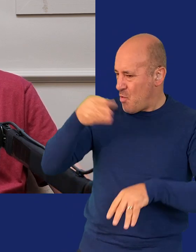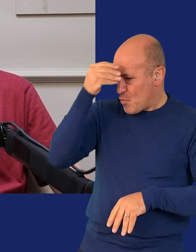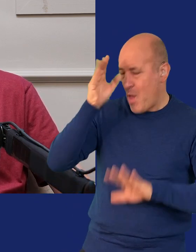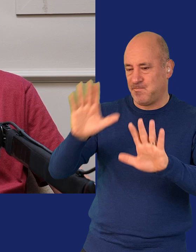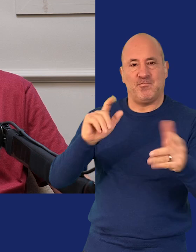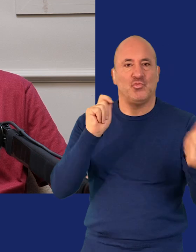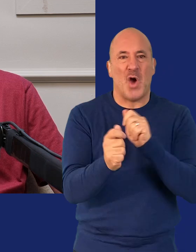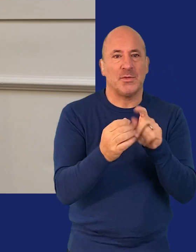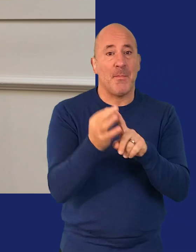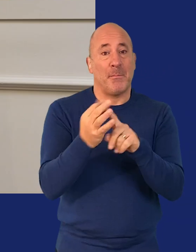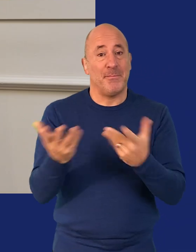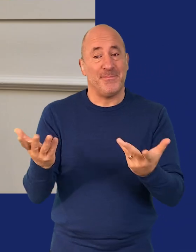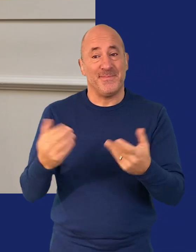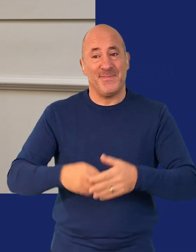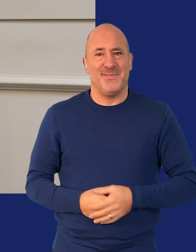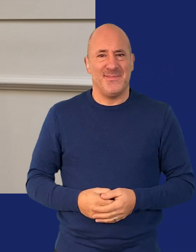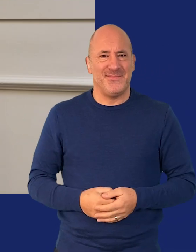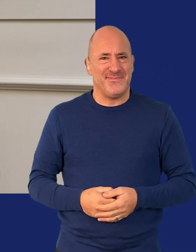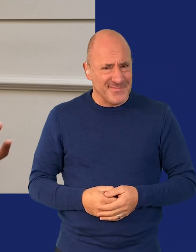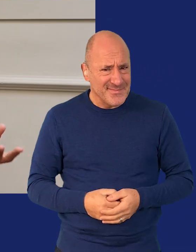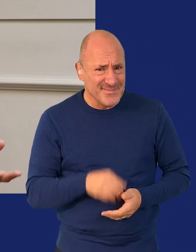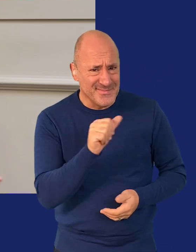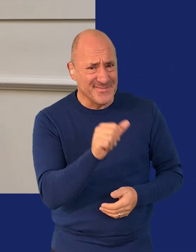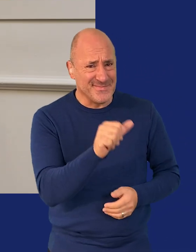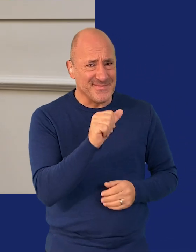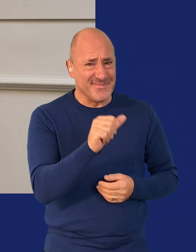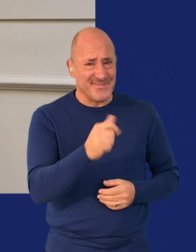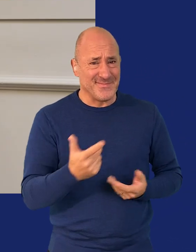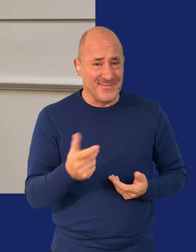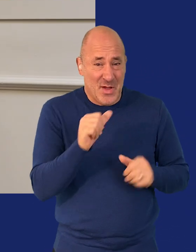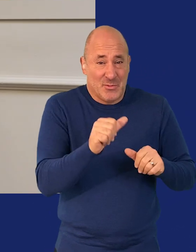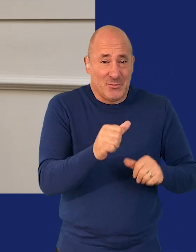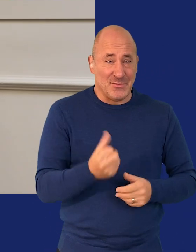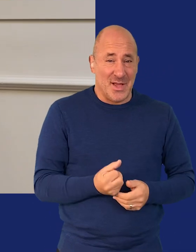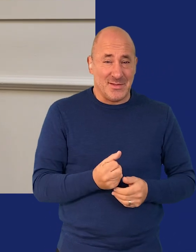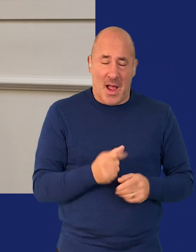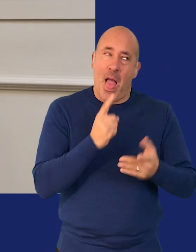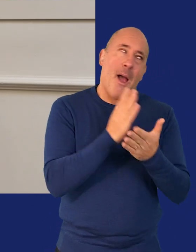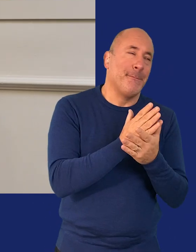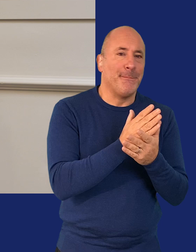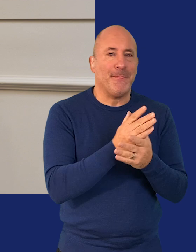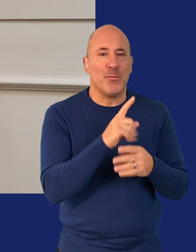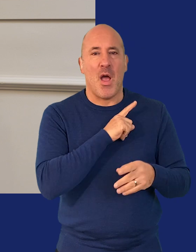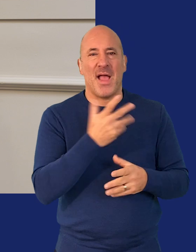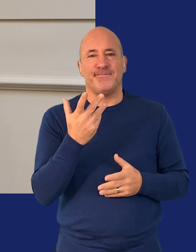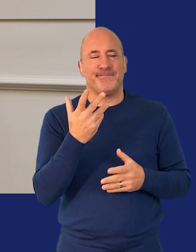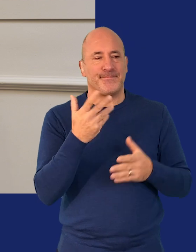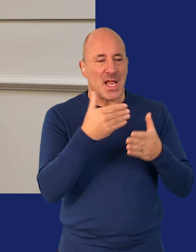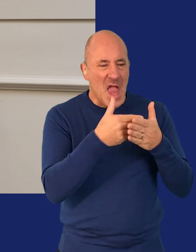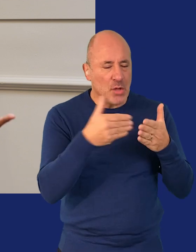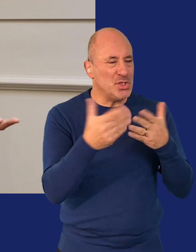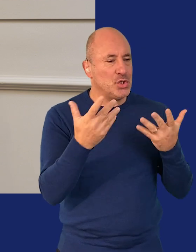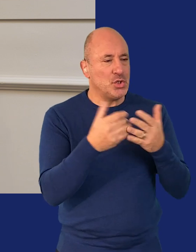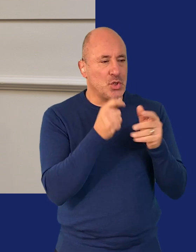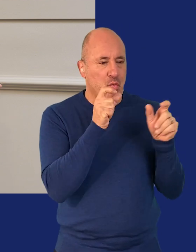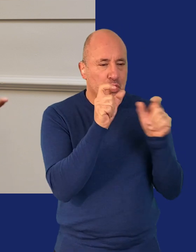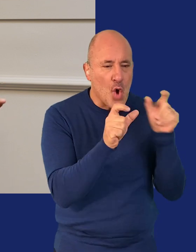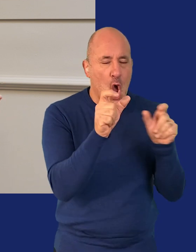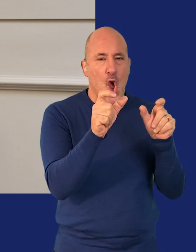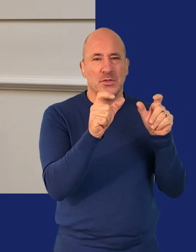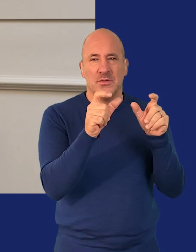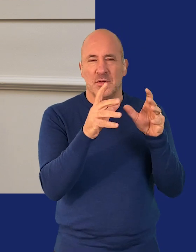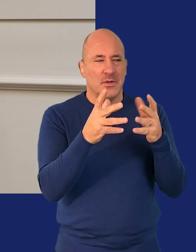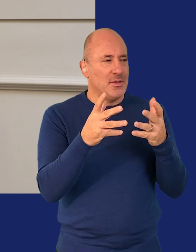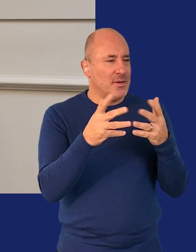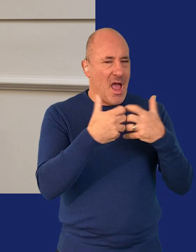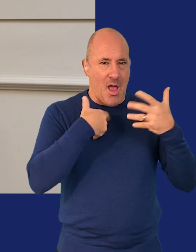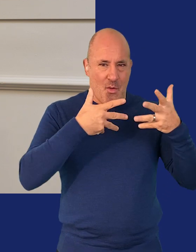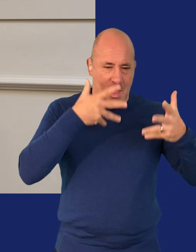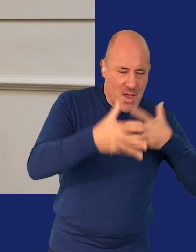Yeah, well, because I certainly like, uh, I think it's a case where, like, um,